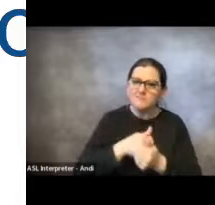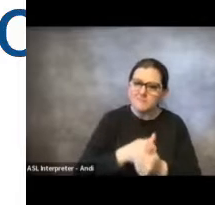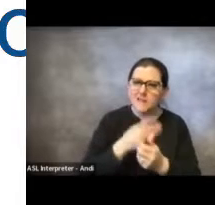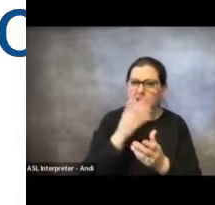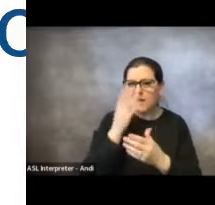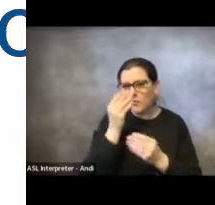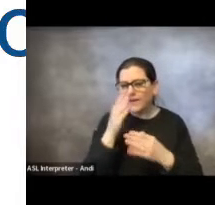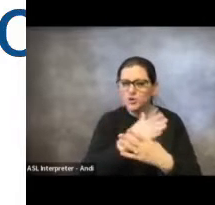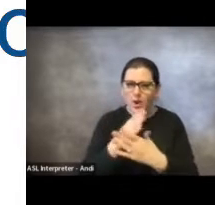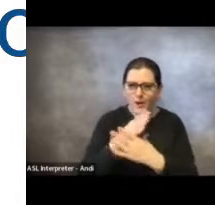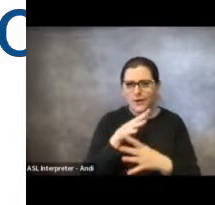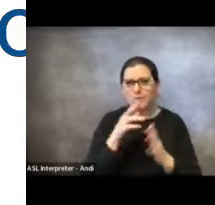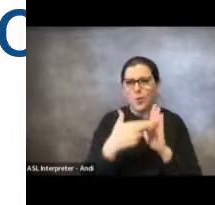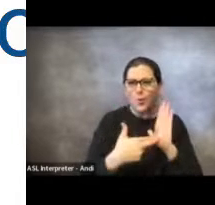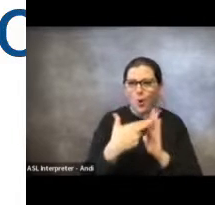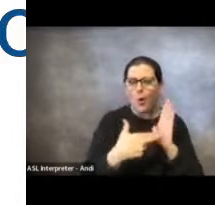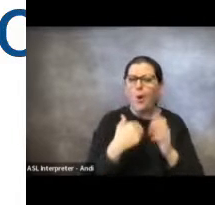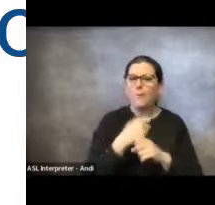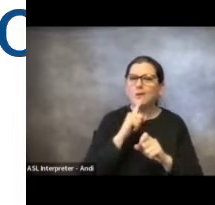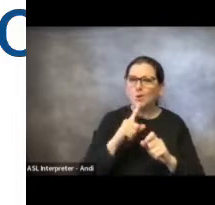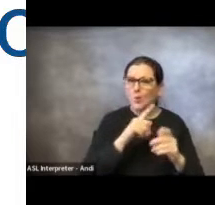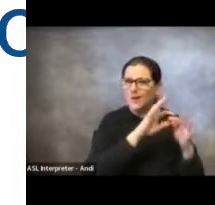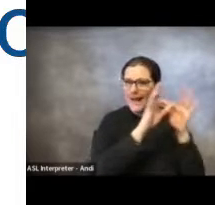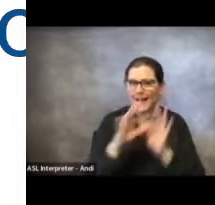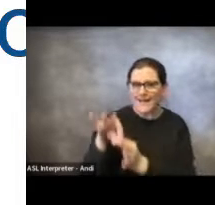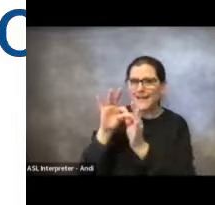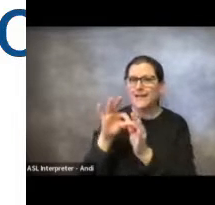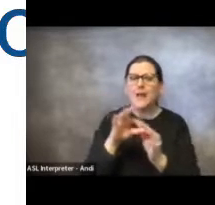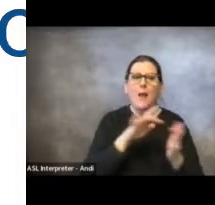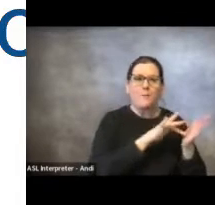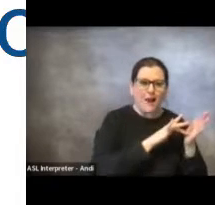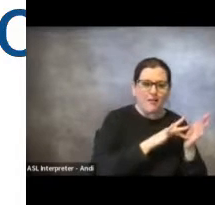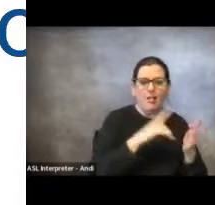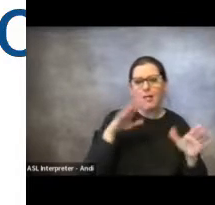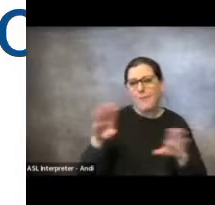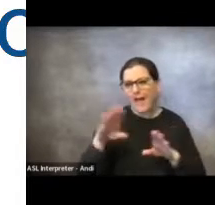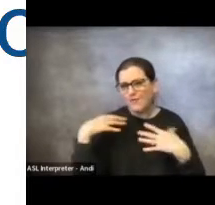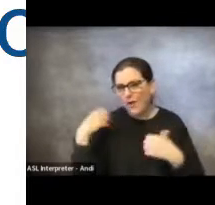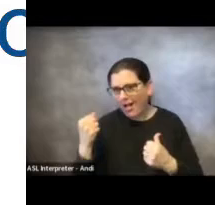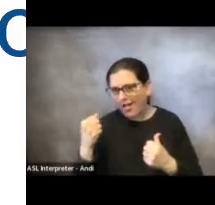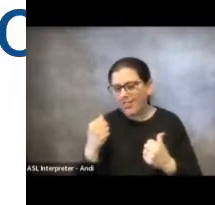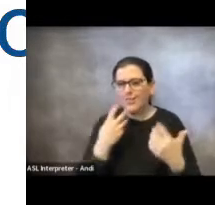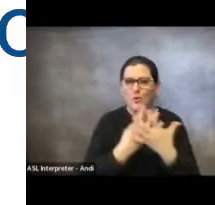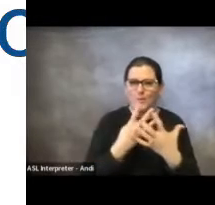this and make sure that we're we're connecting the dots amongst our medical and behavioral health and our criminal justice practitioners,